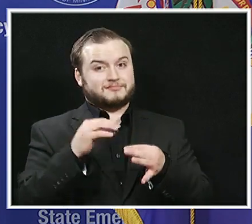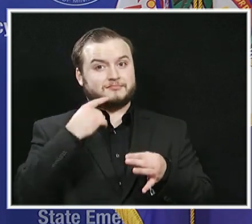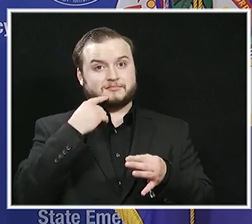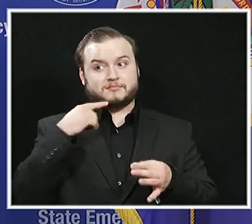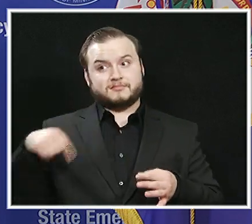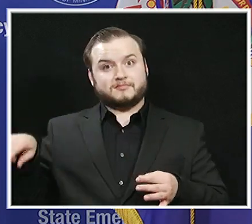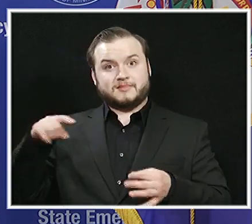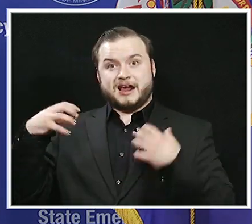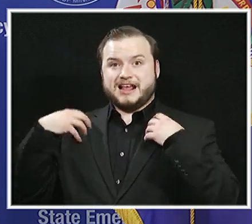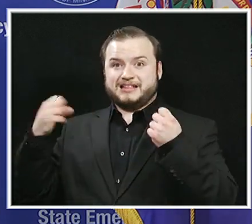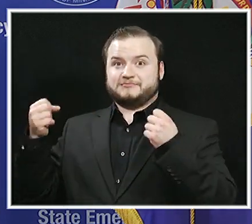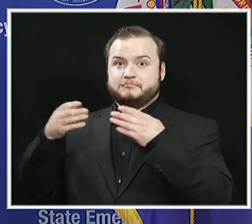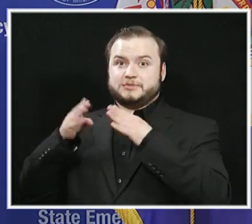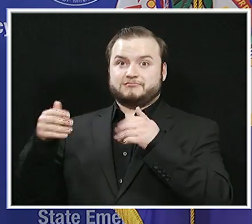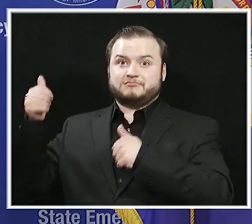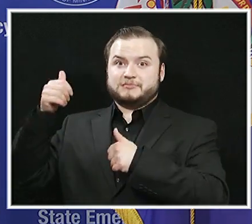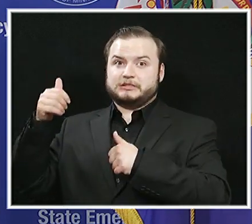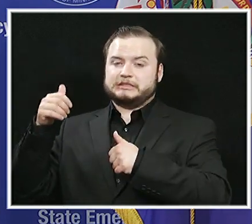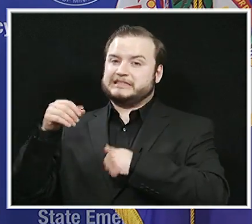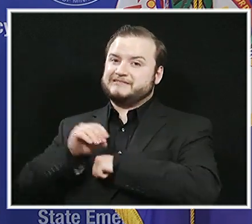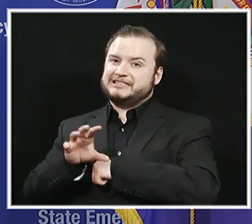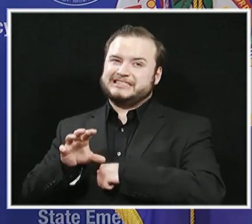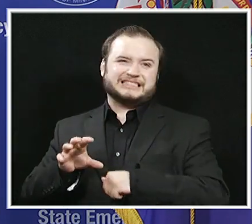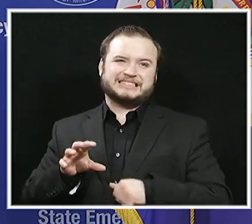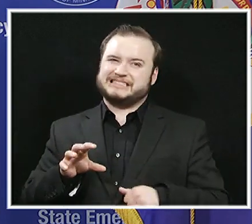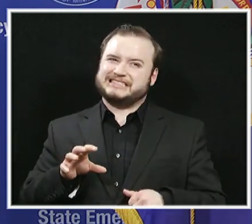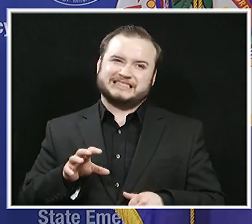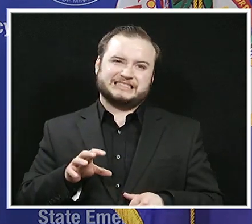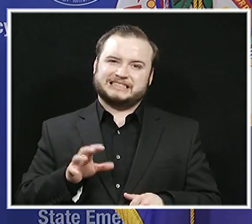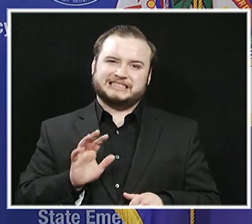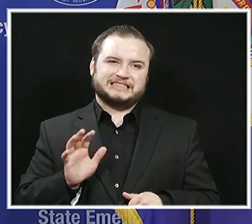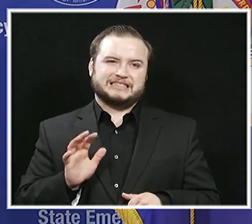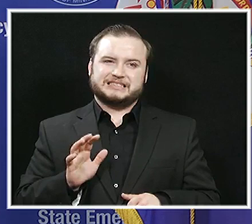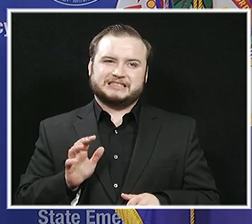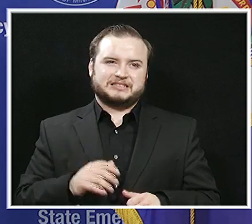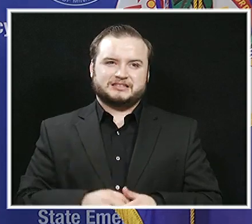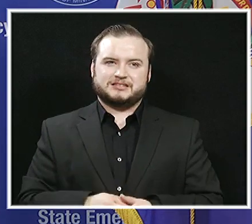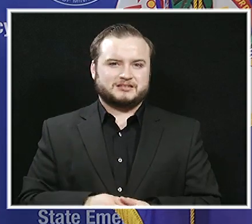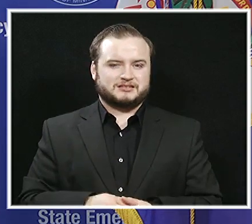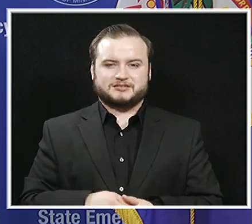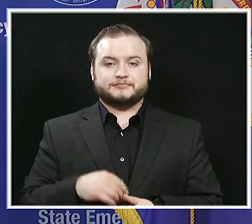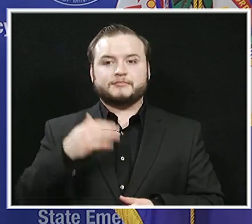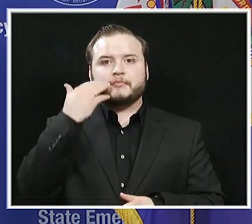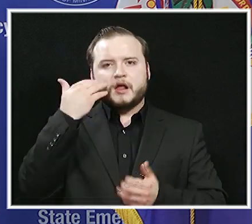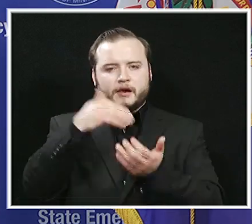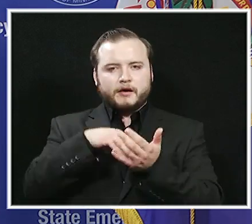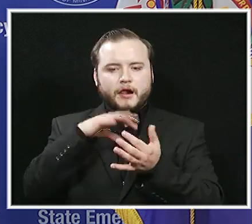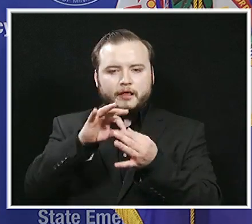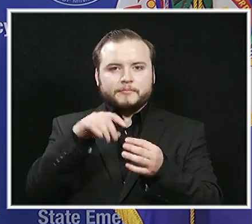in time the health advice and the things we're at didn't have us move today but I think for people to